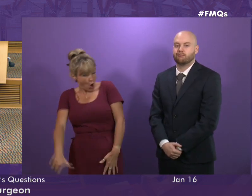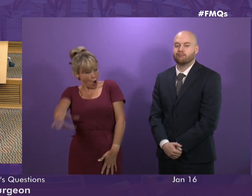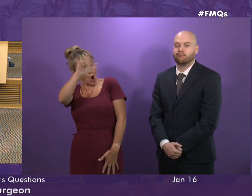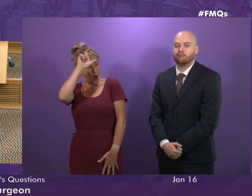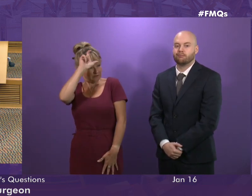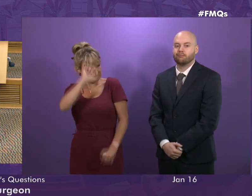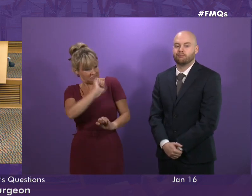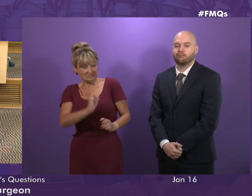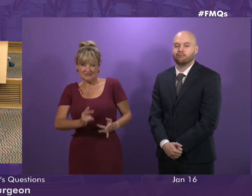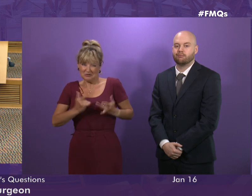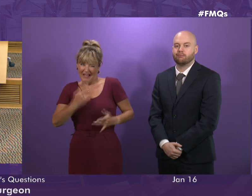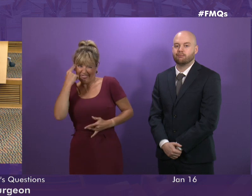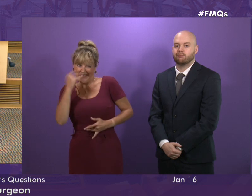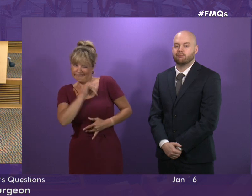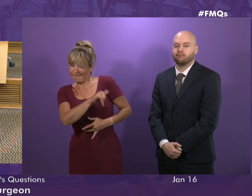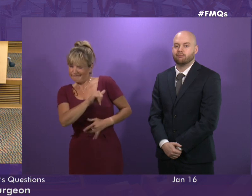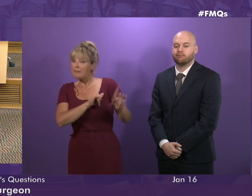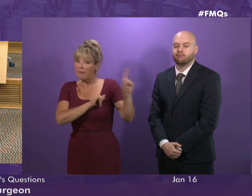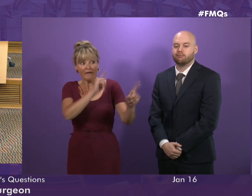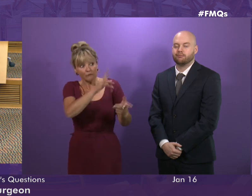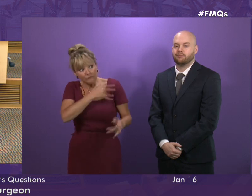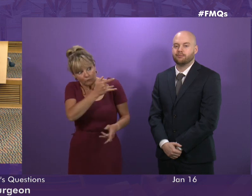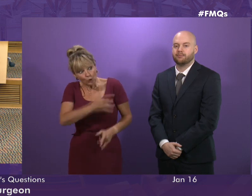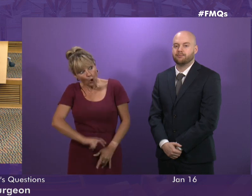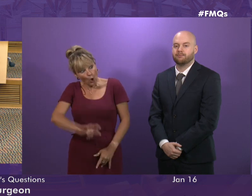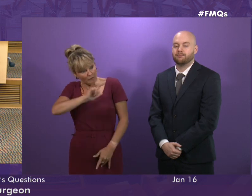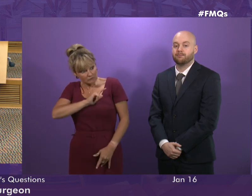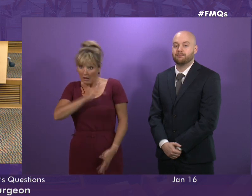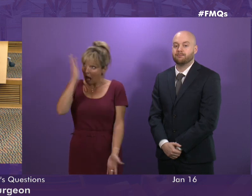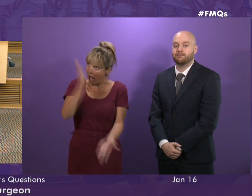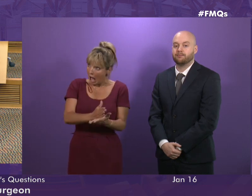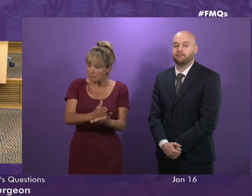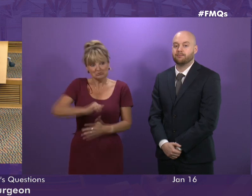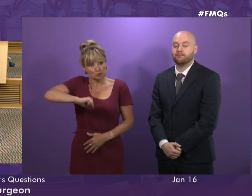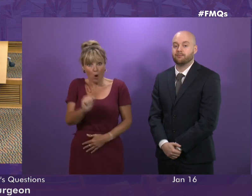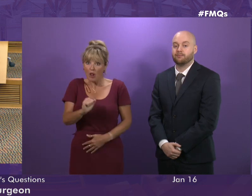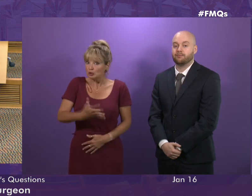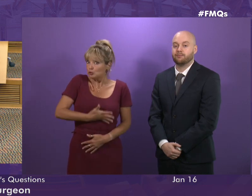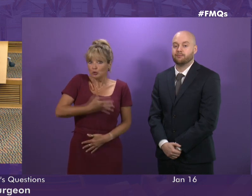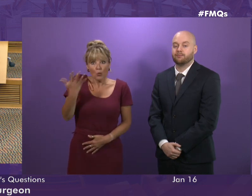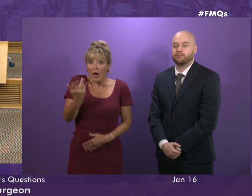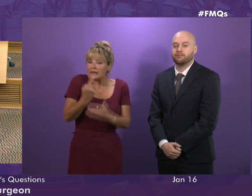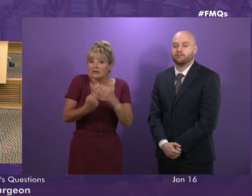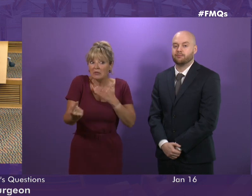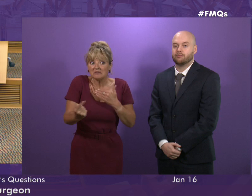suspect that he is not—that Scotland still does not want independence, he should have